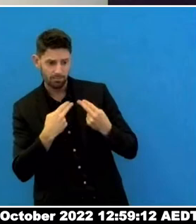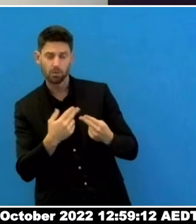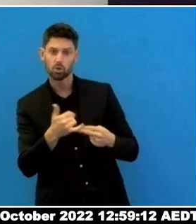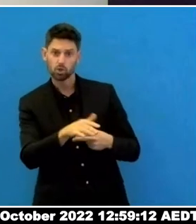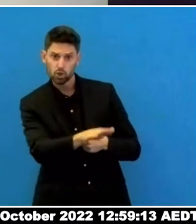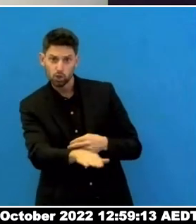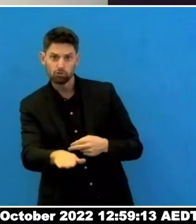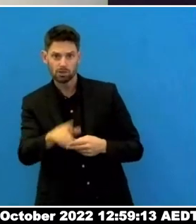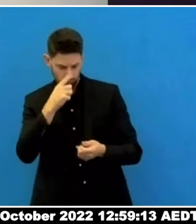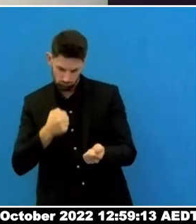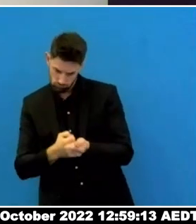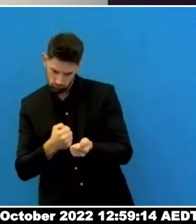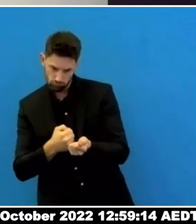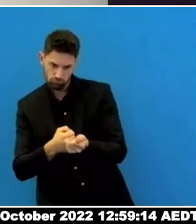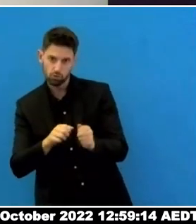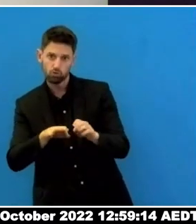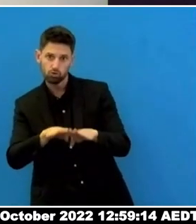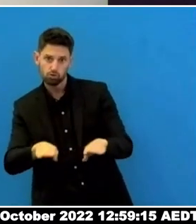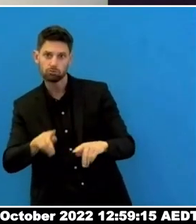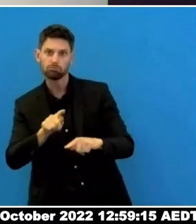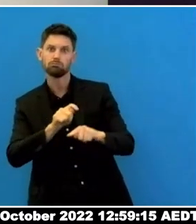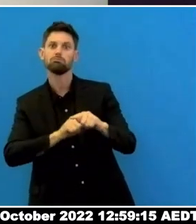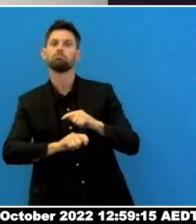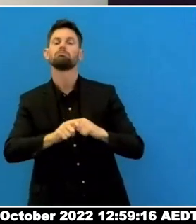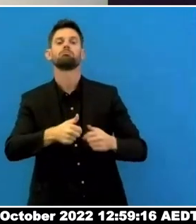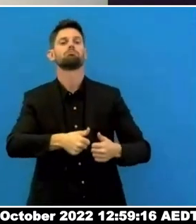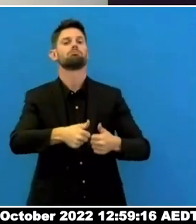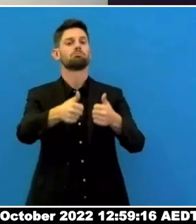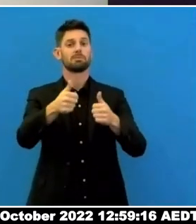support the developmental trajectory of those children. So, if those children do stay in Australia,